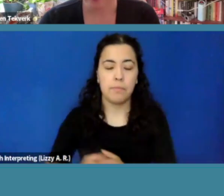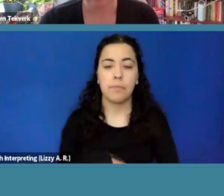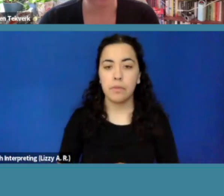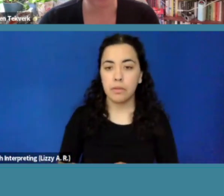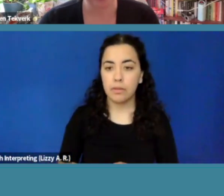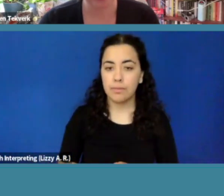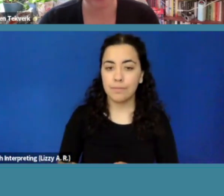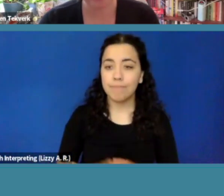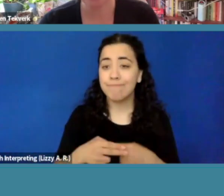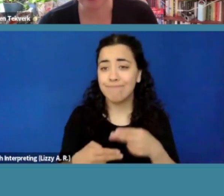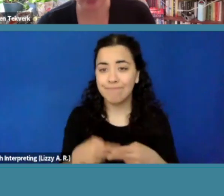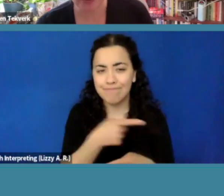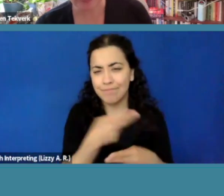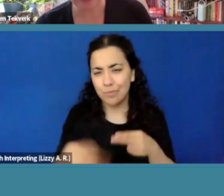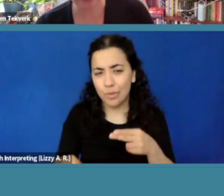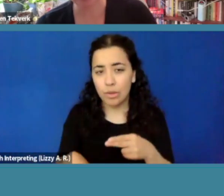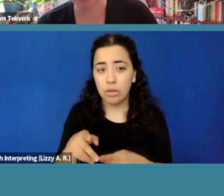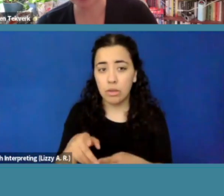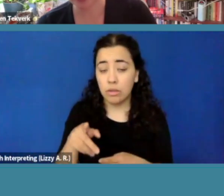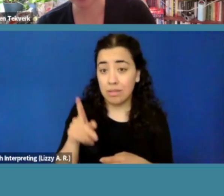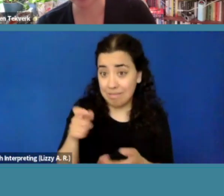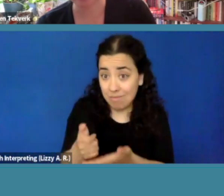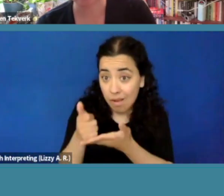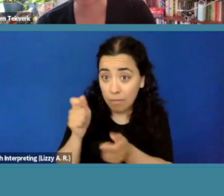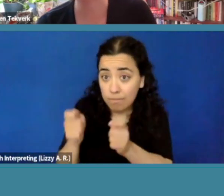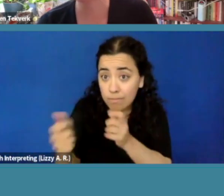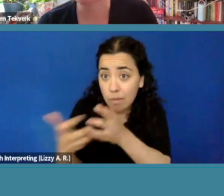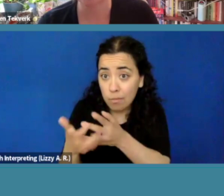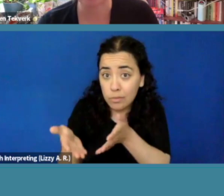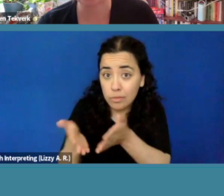This one's a quick one. Do you need help setting up accommodations or accessing tools for captioning,